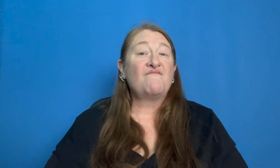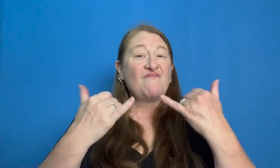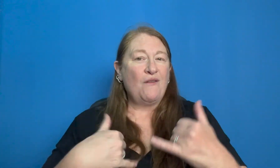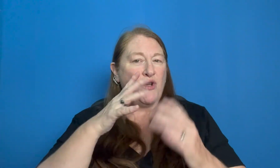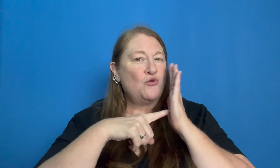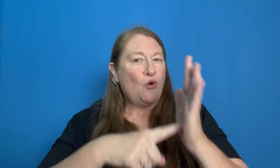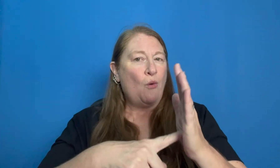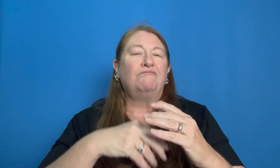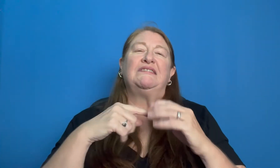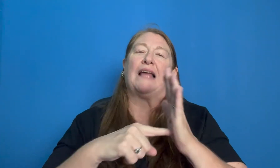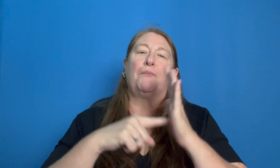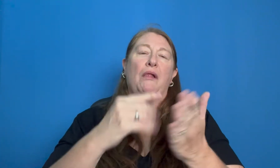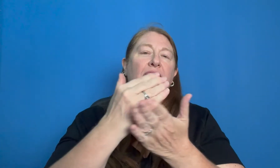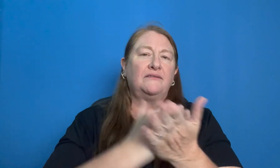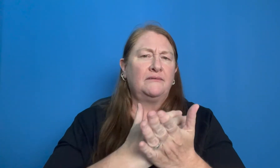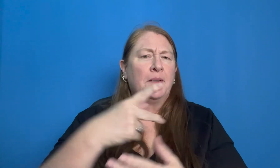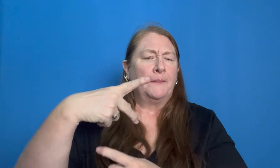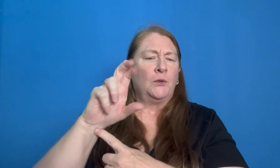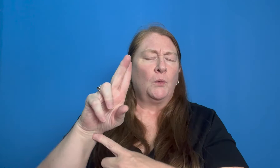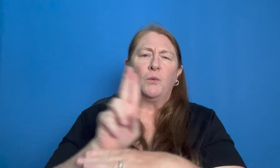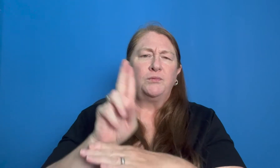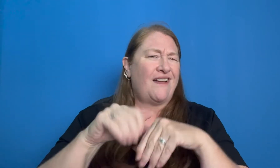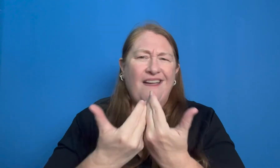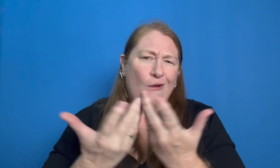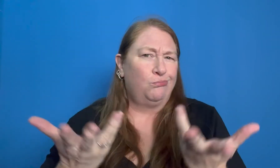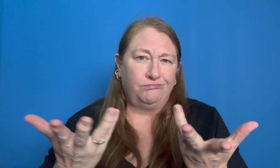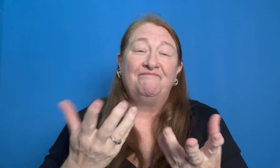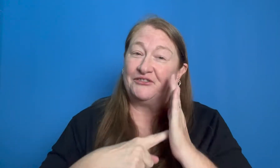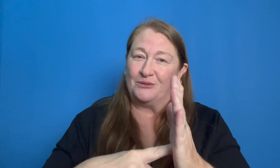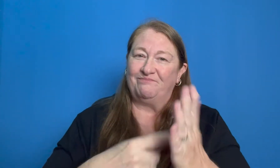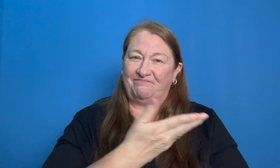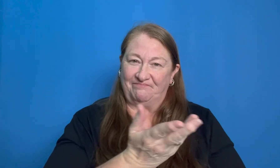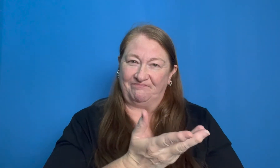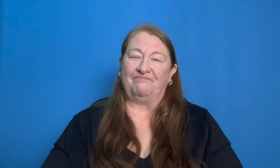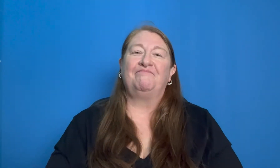Now, I will show you an example of a lesson using PCU.